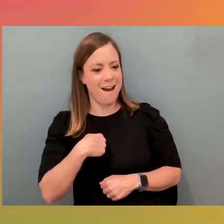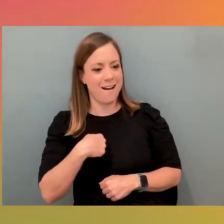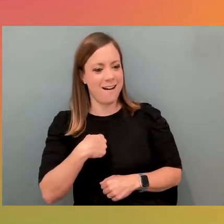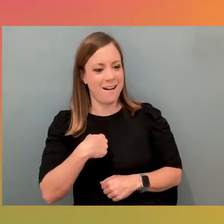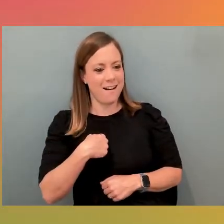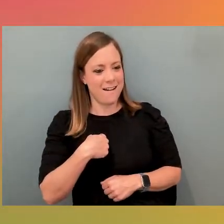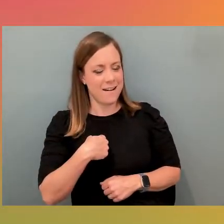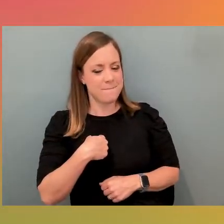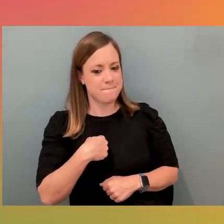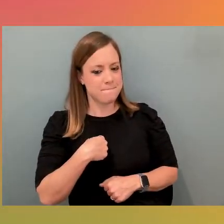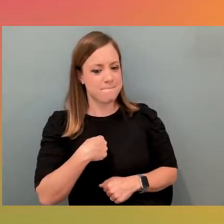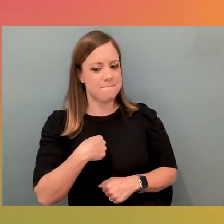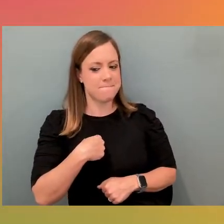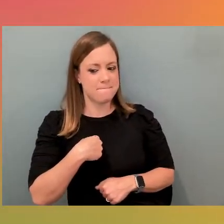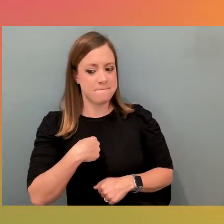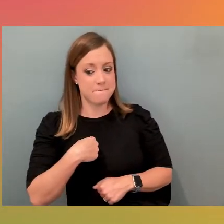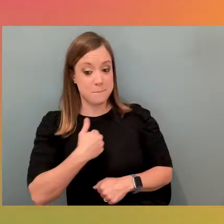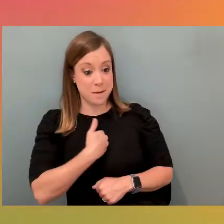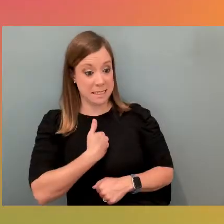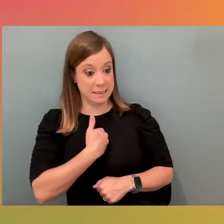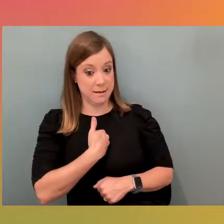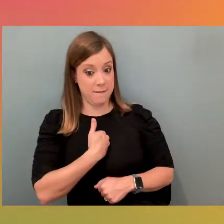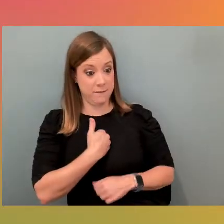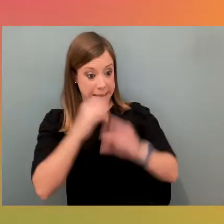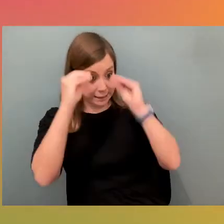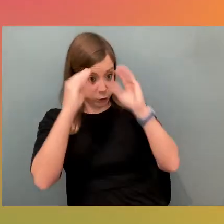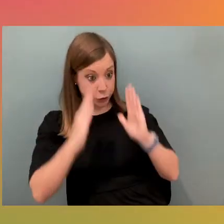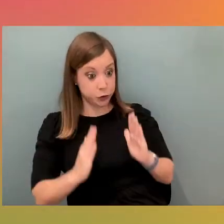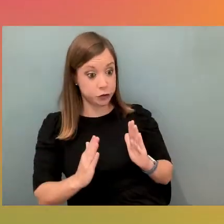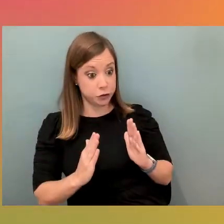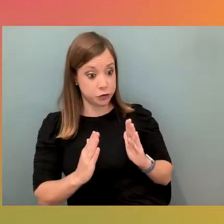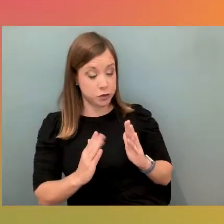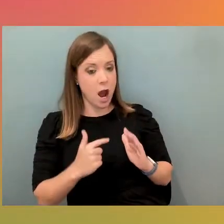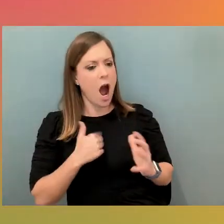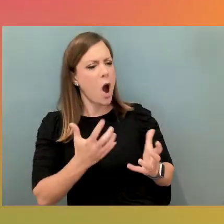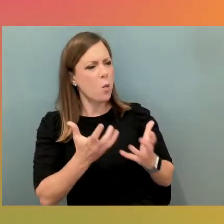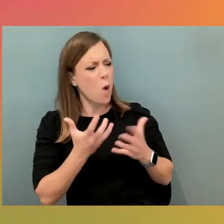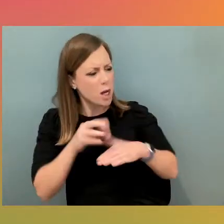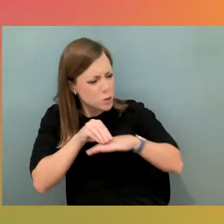I THINK I REALLY JUST -- I